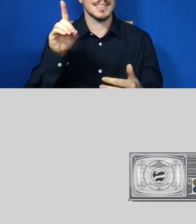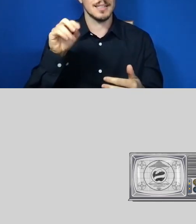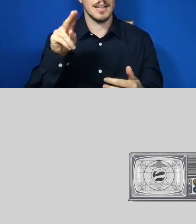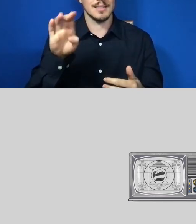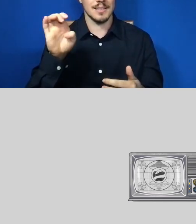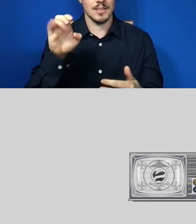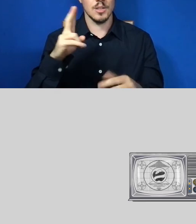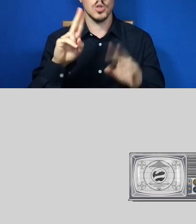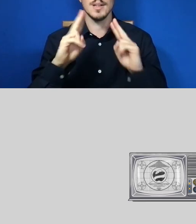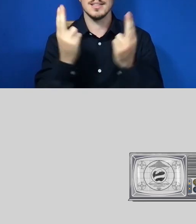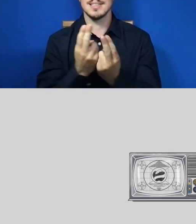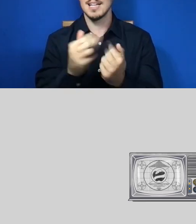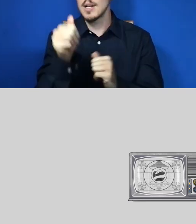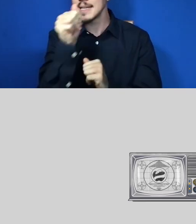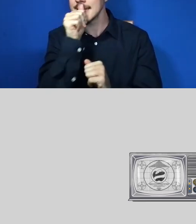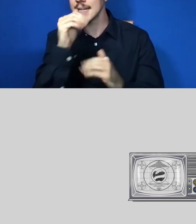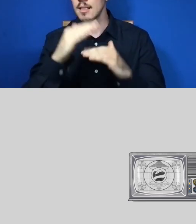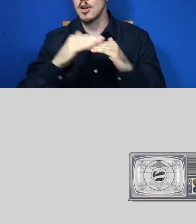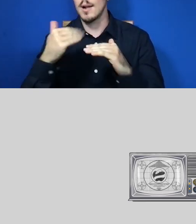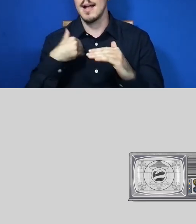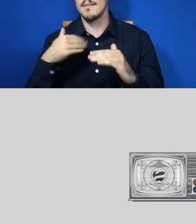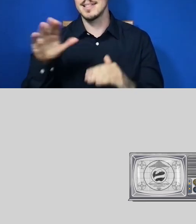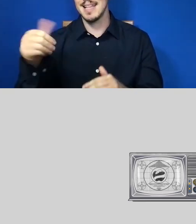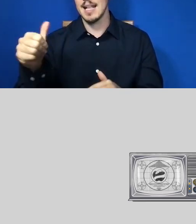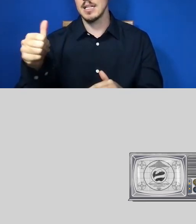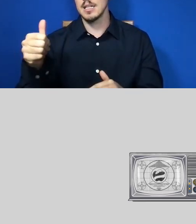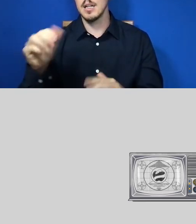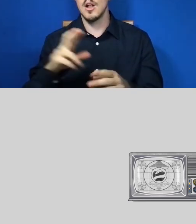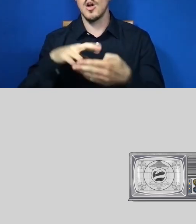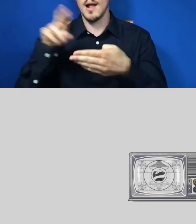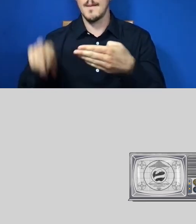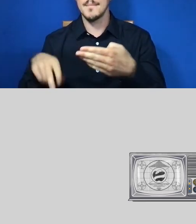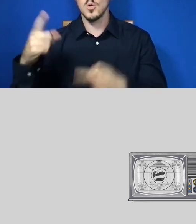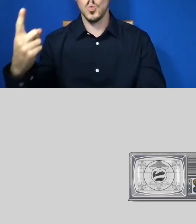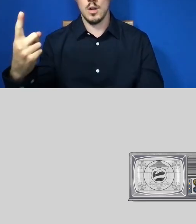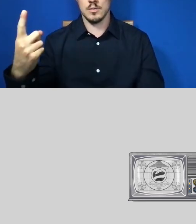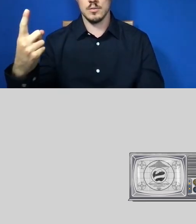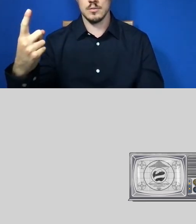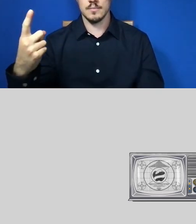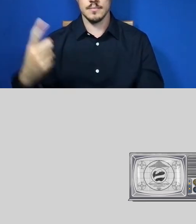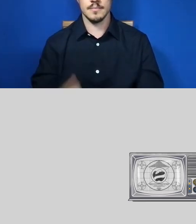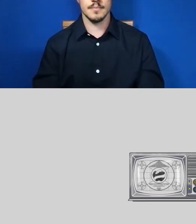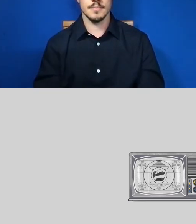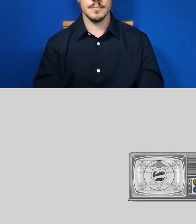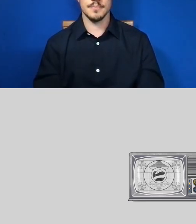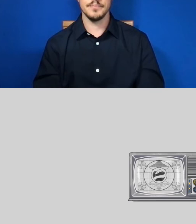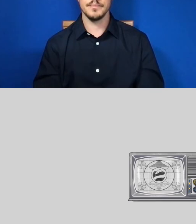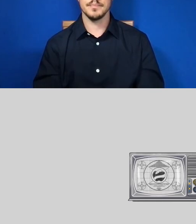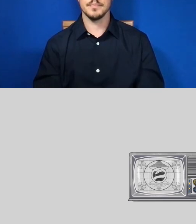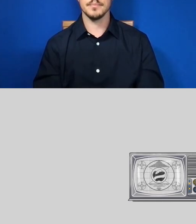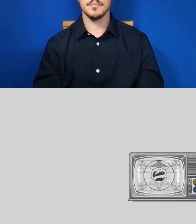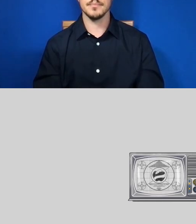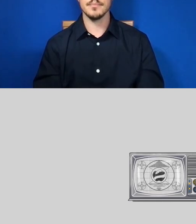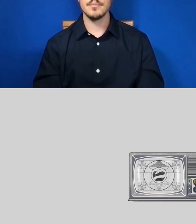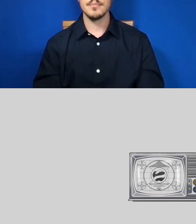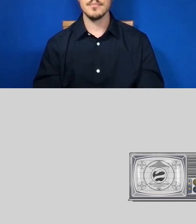while our hidden layer will have 10 dense units and our output layer will have one dense unit which will be a value, an integer value.